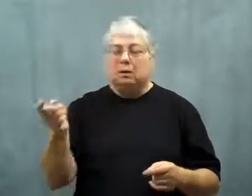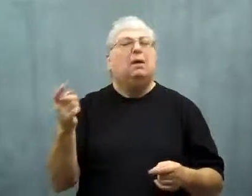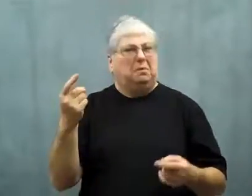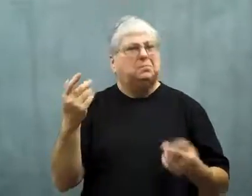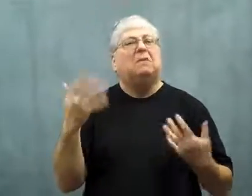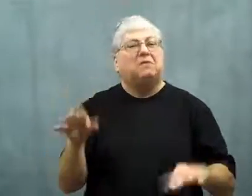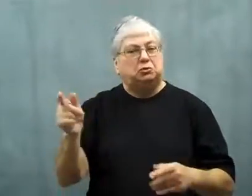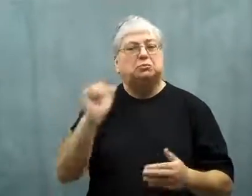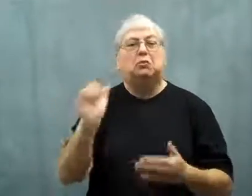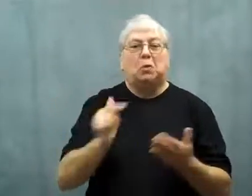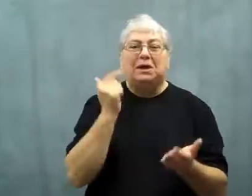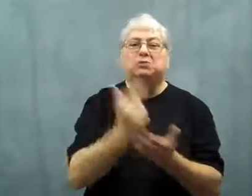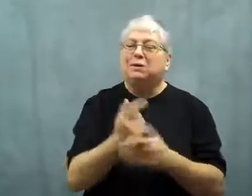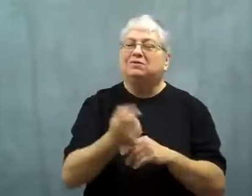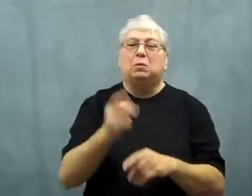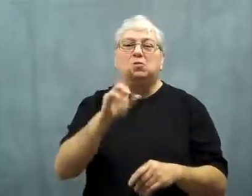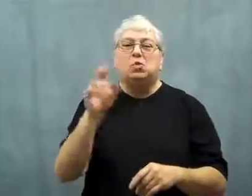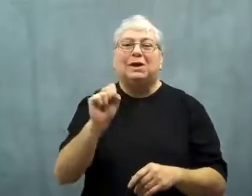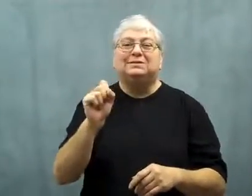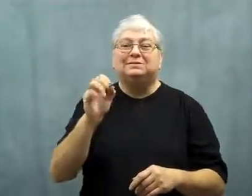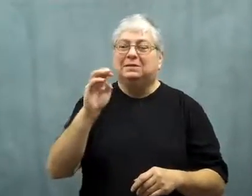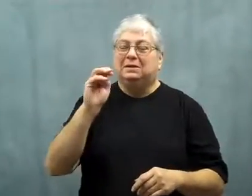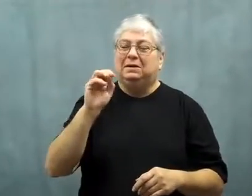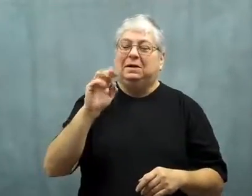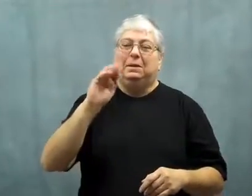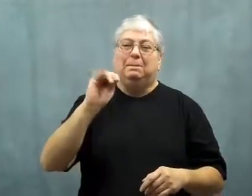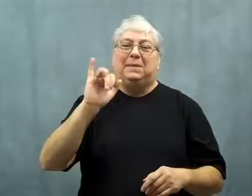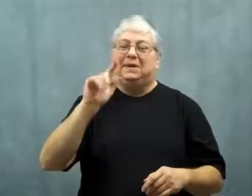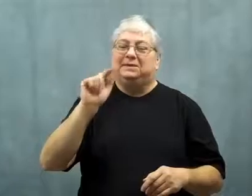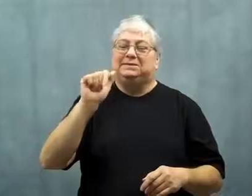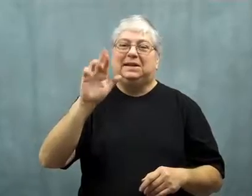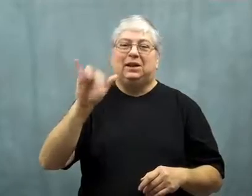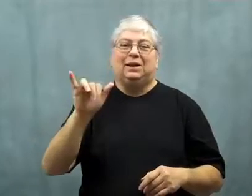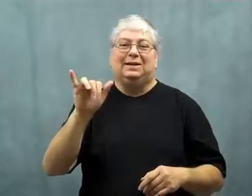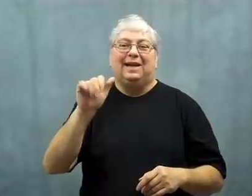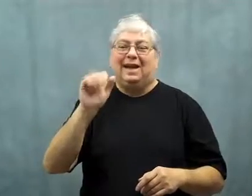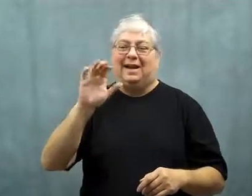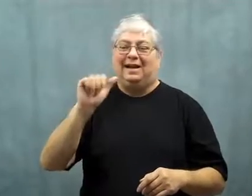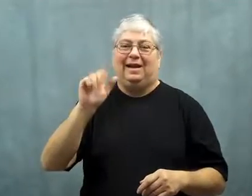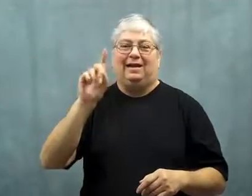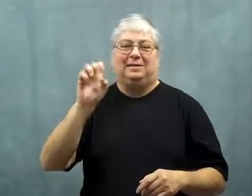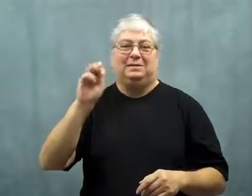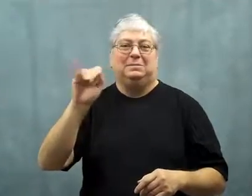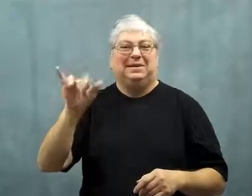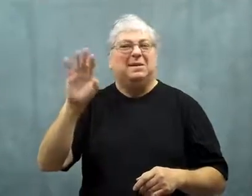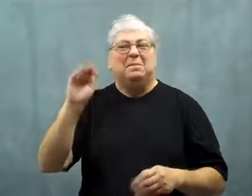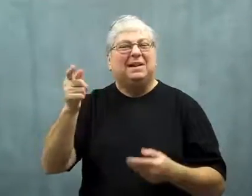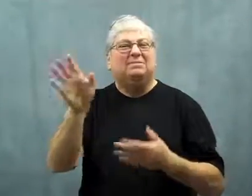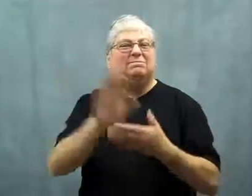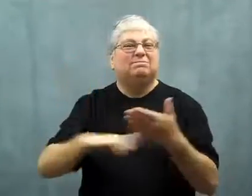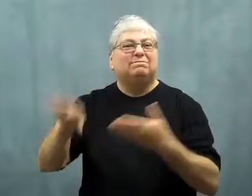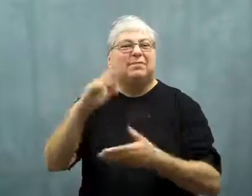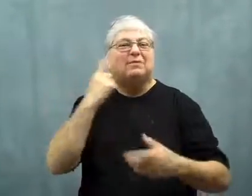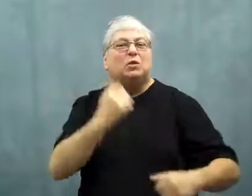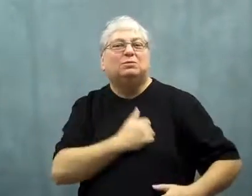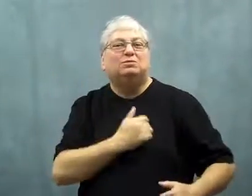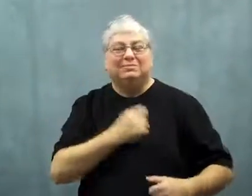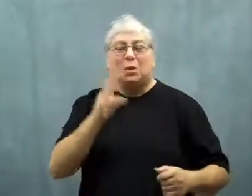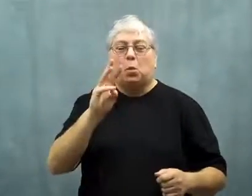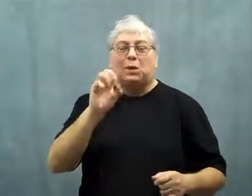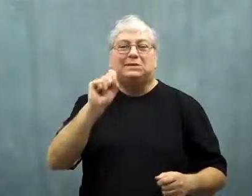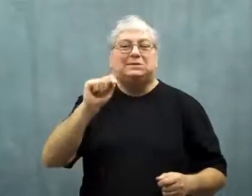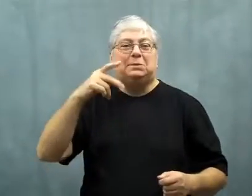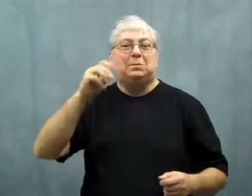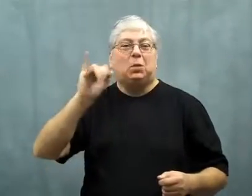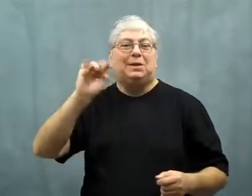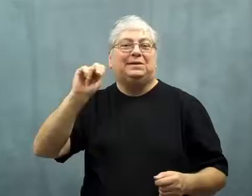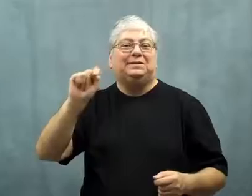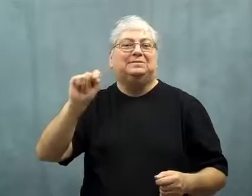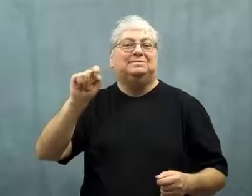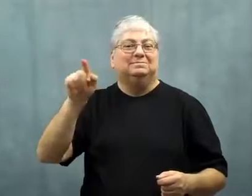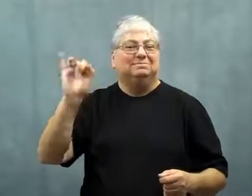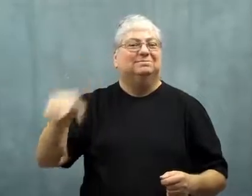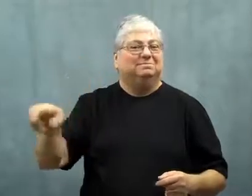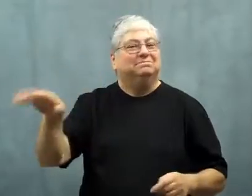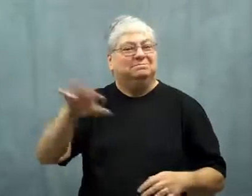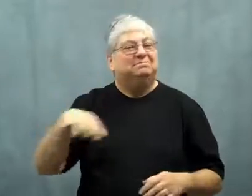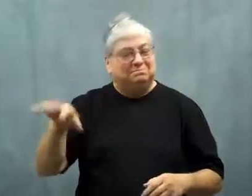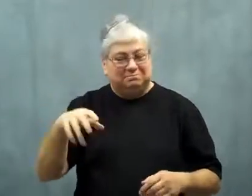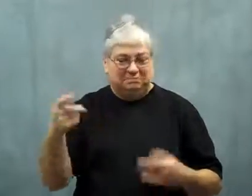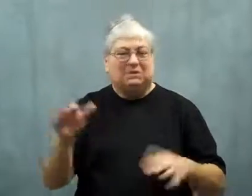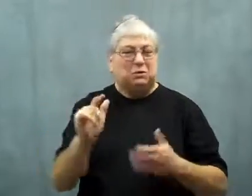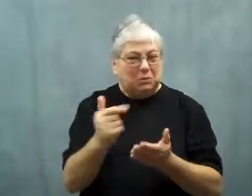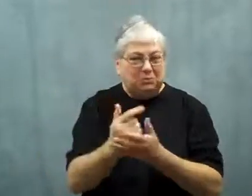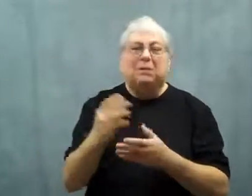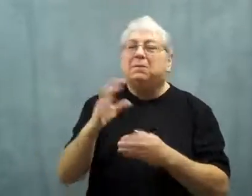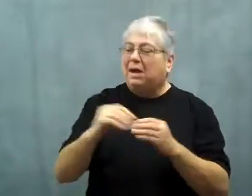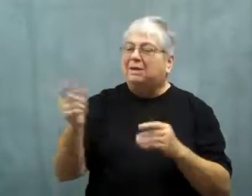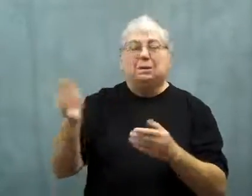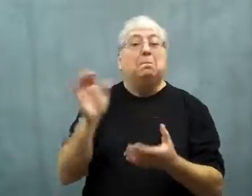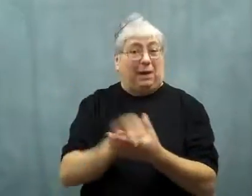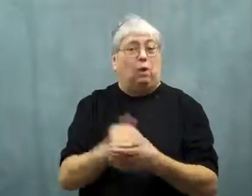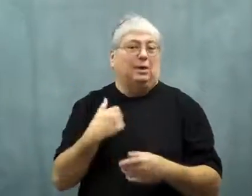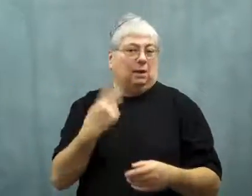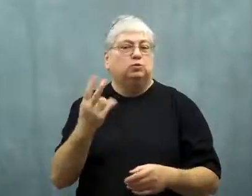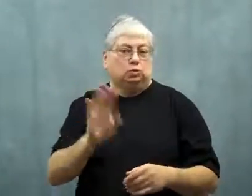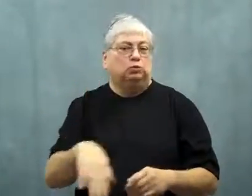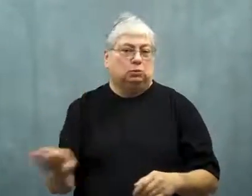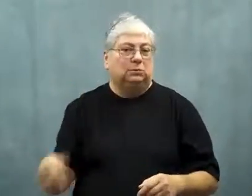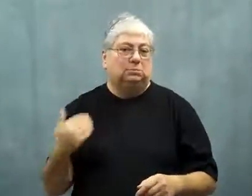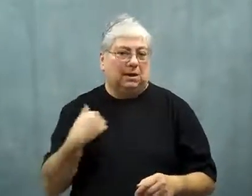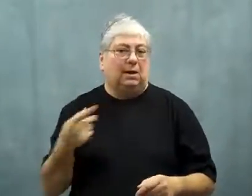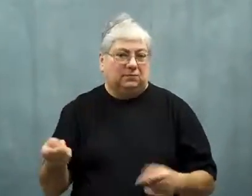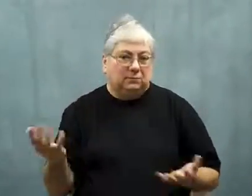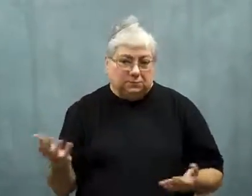had graduated from the U.S. Military Academy at West Point.